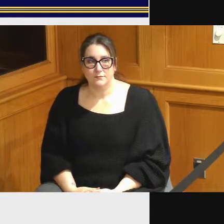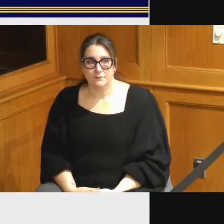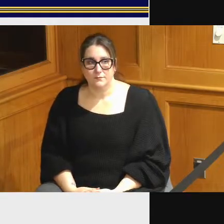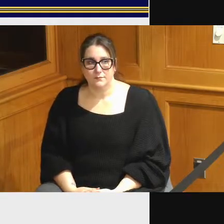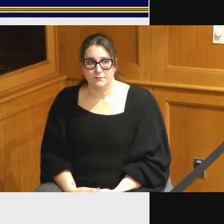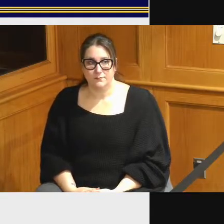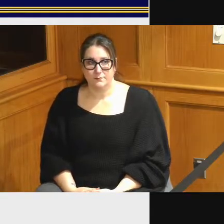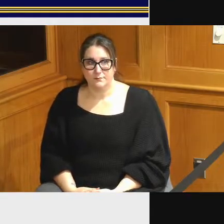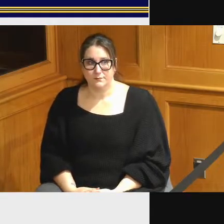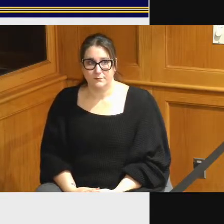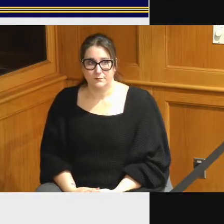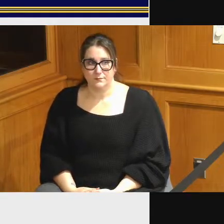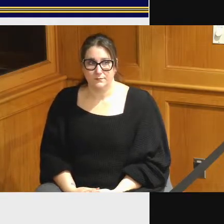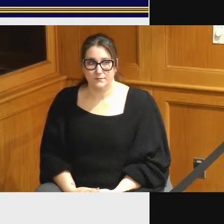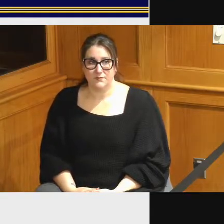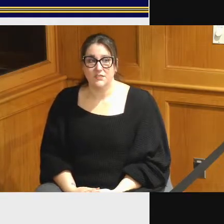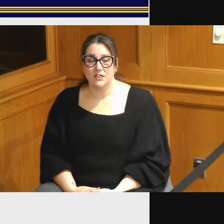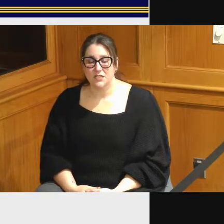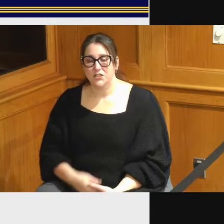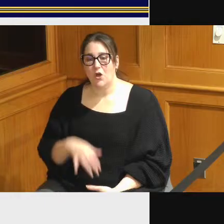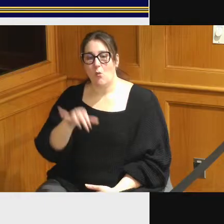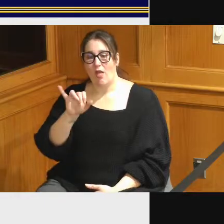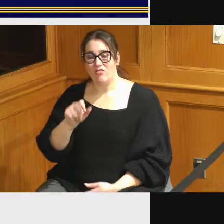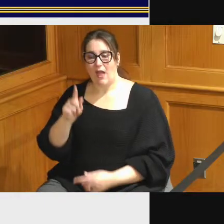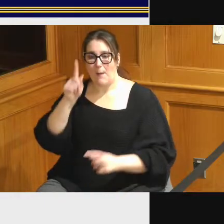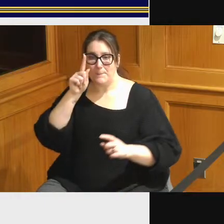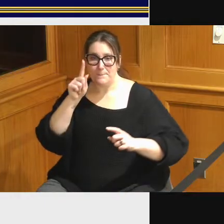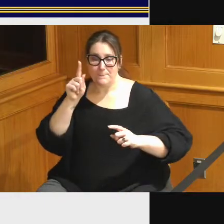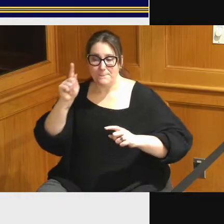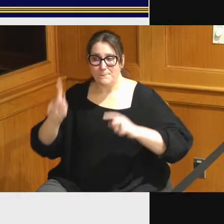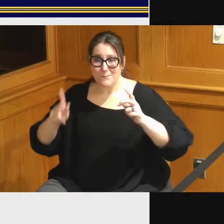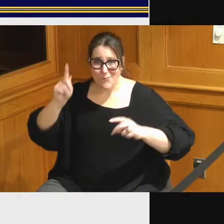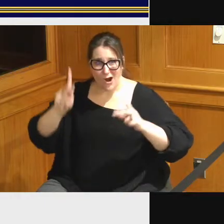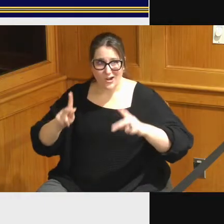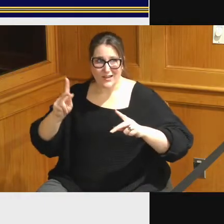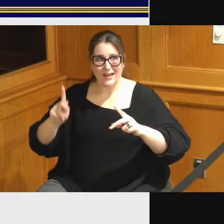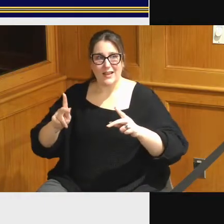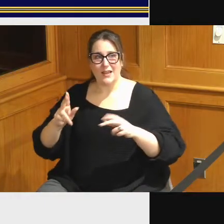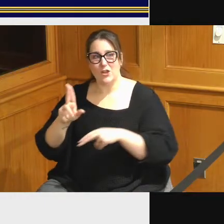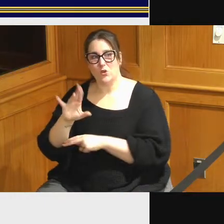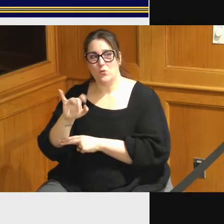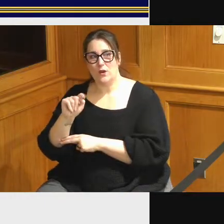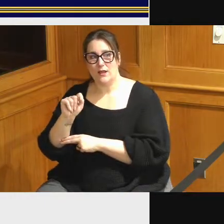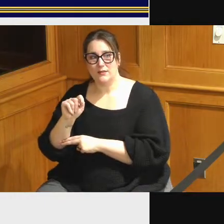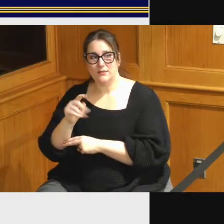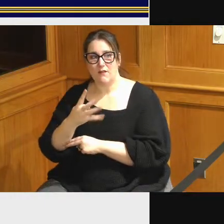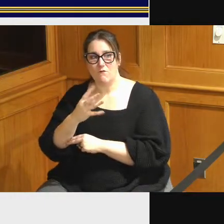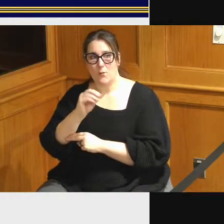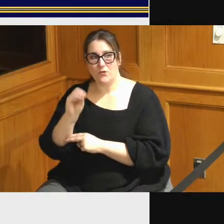we're tied to those bargaining units and that's a 4% average wage increase across the department and